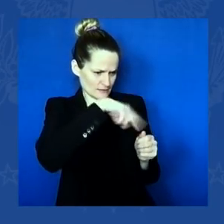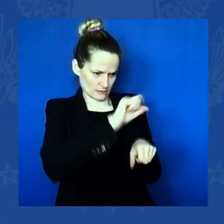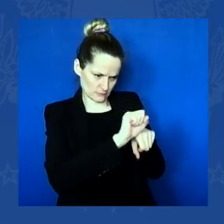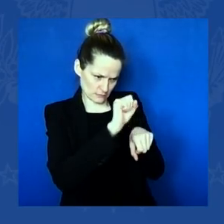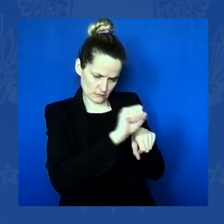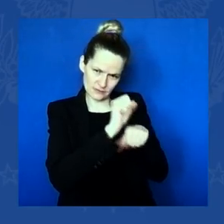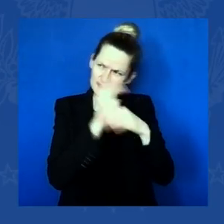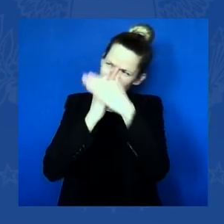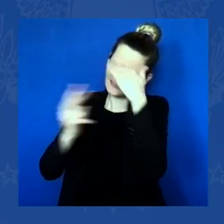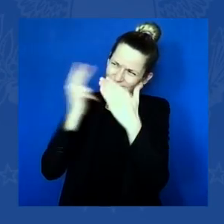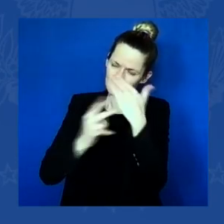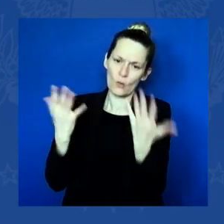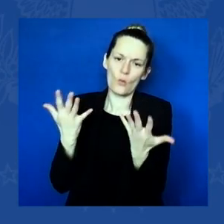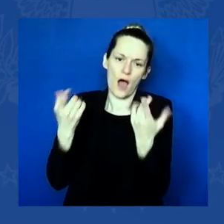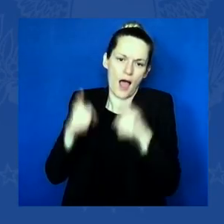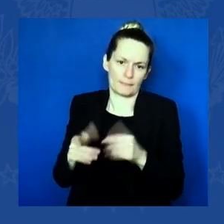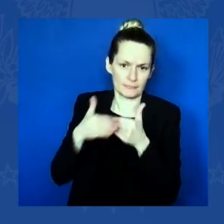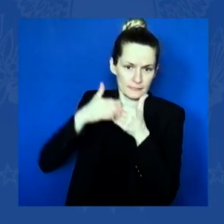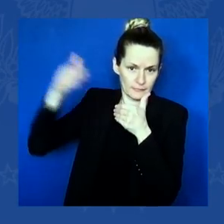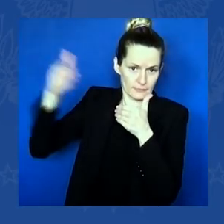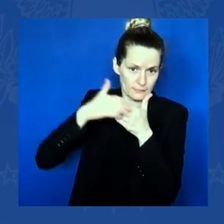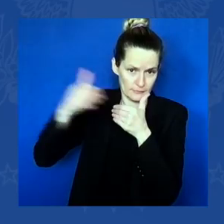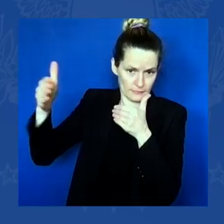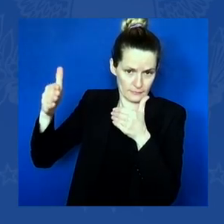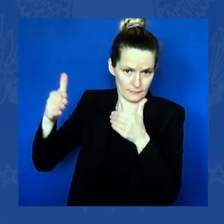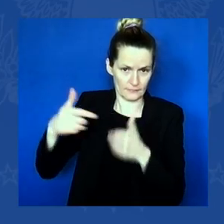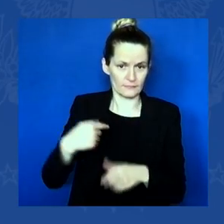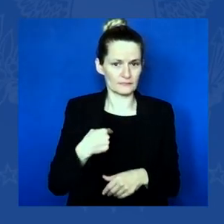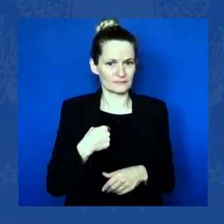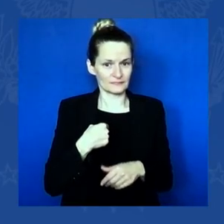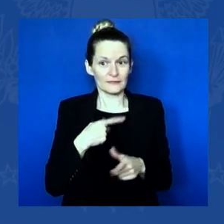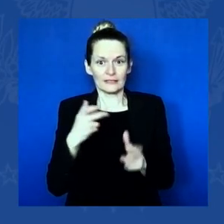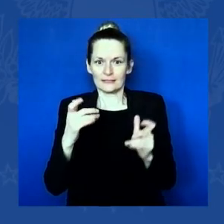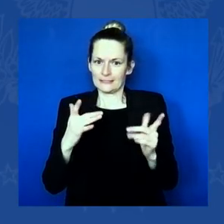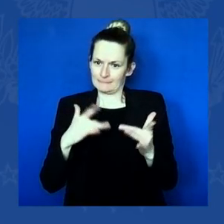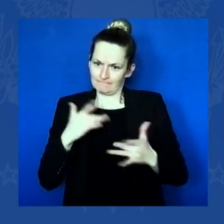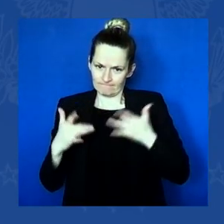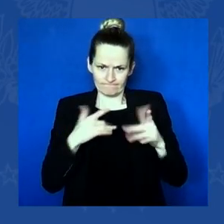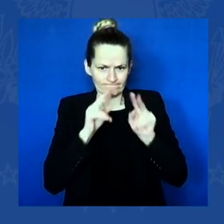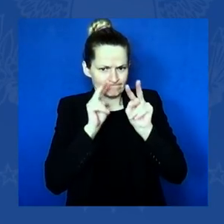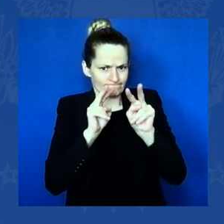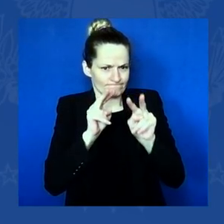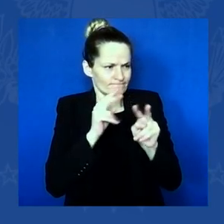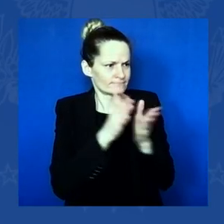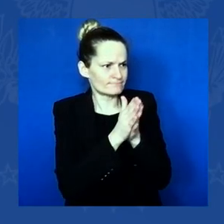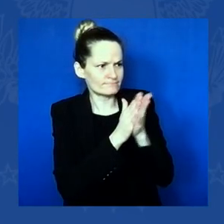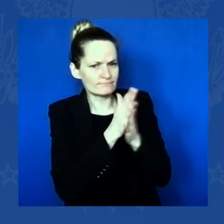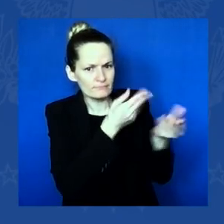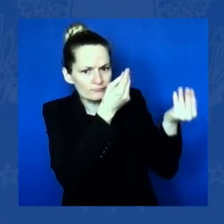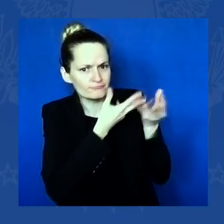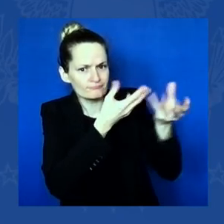and finding ways we can work together to increase our resilience and enhance our shared prosperity.